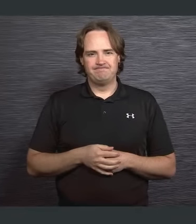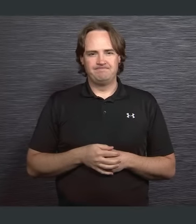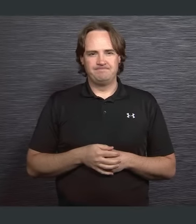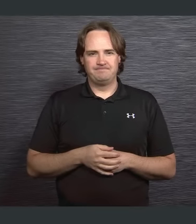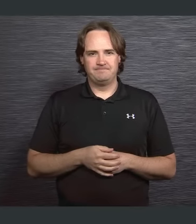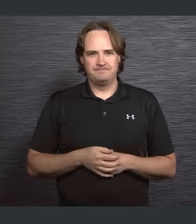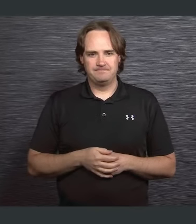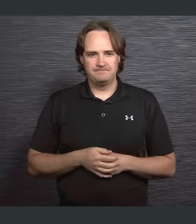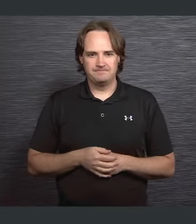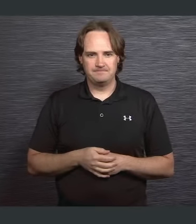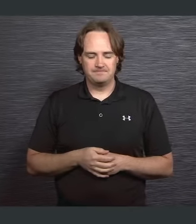[END PLAYBACK]